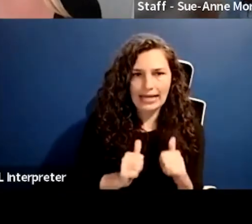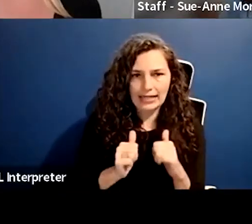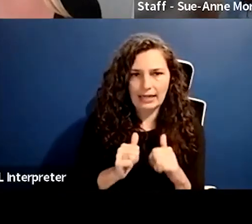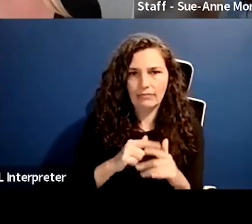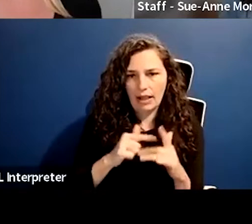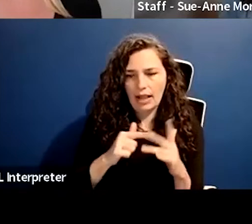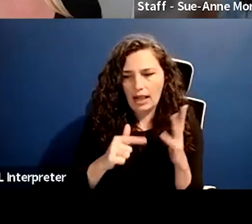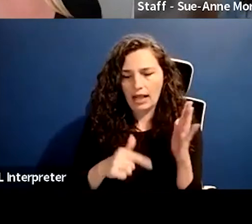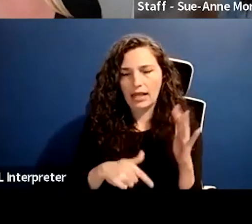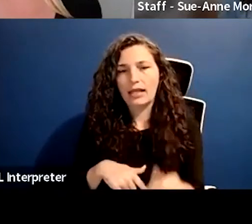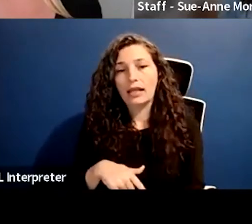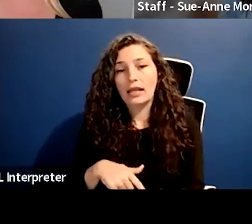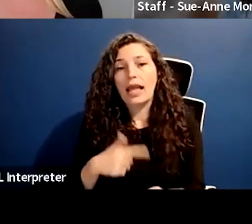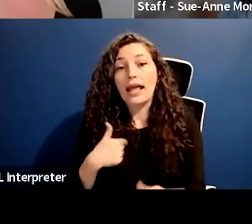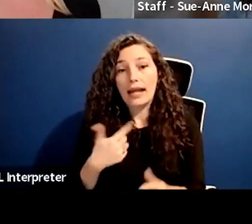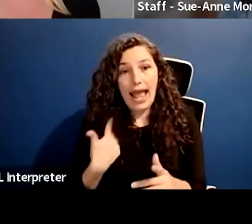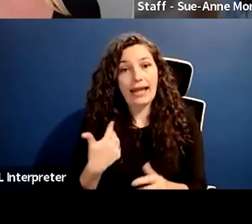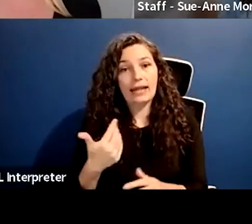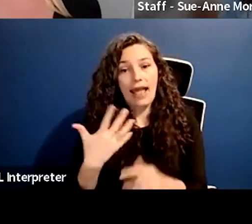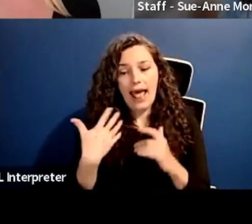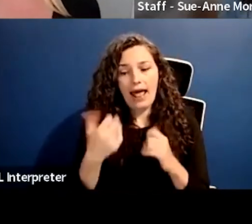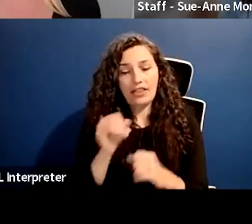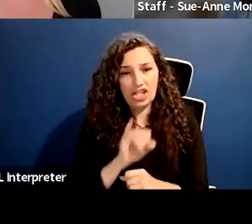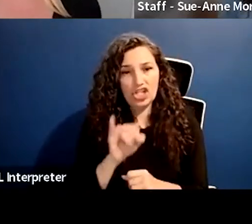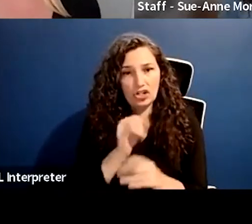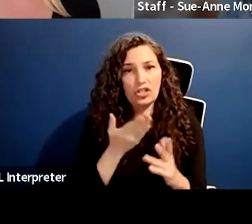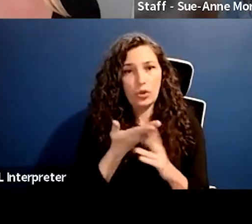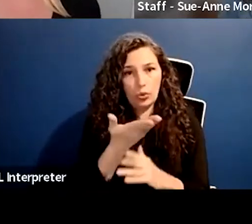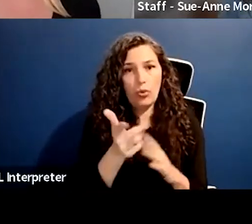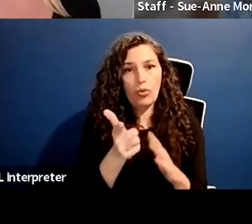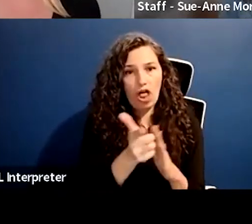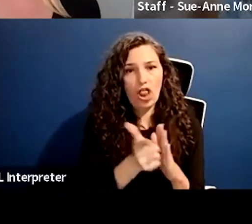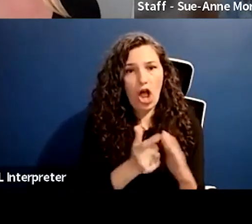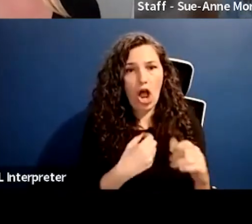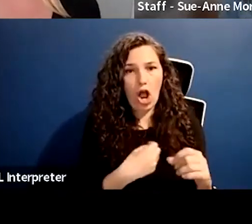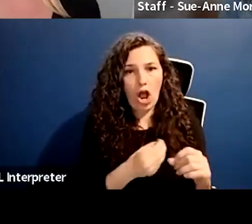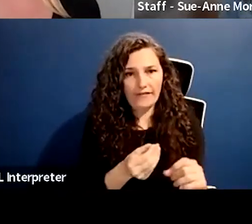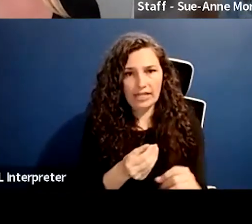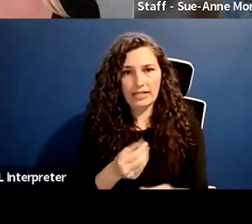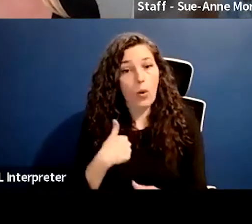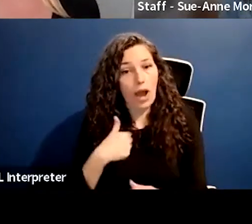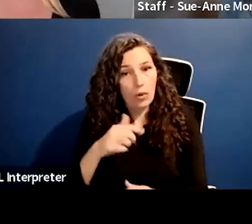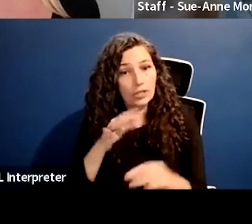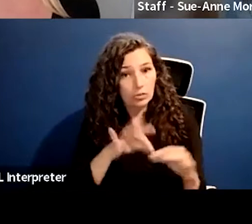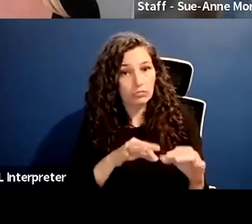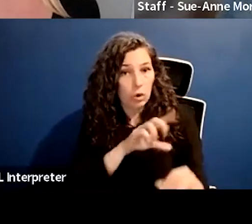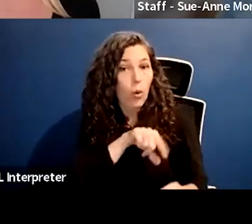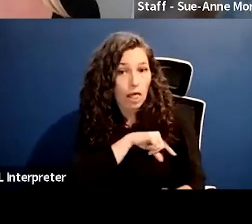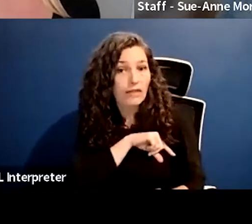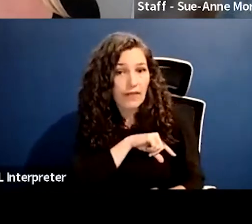and I got health insurance through them. So I had qualified for health insurance before as a commercial actor,